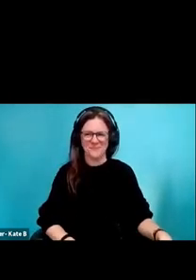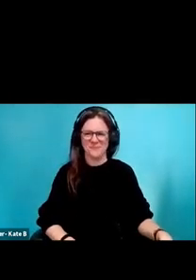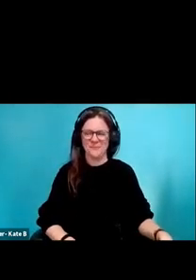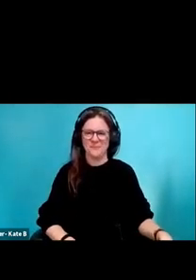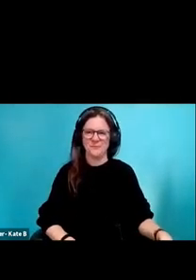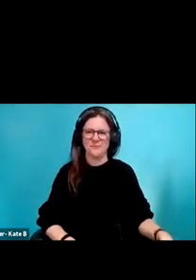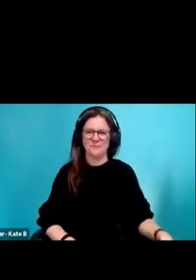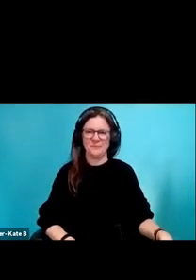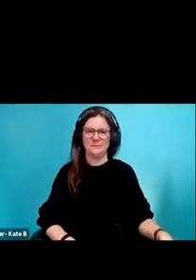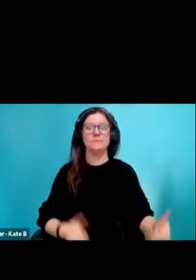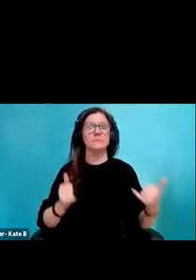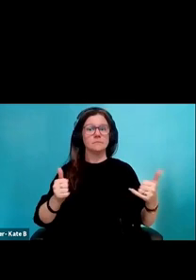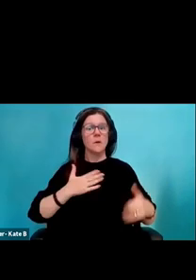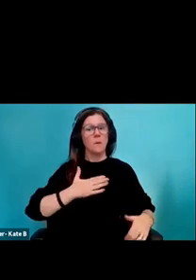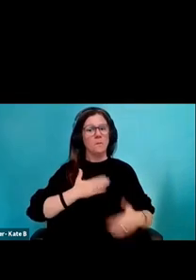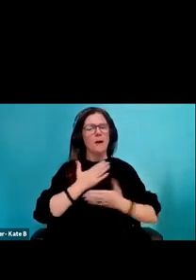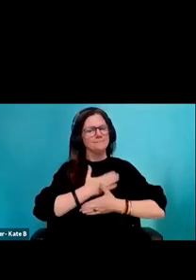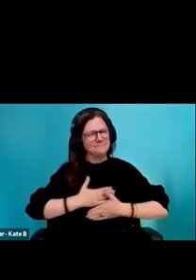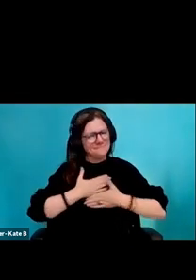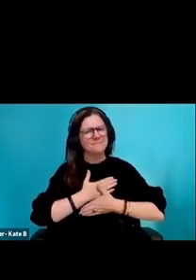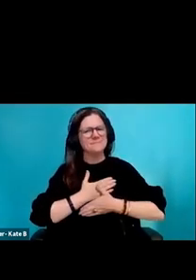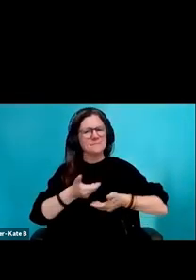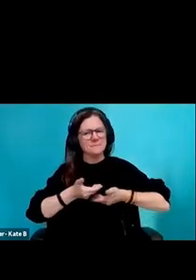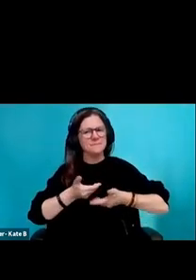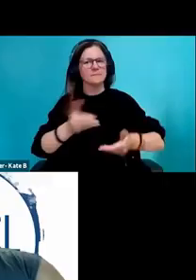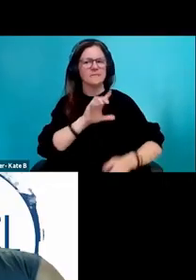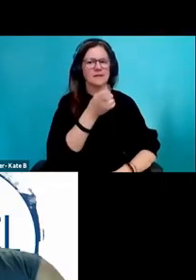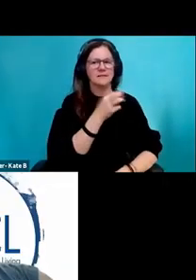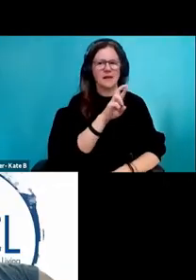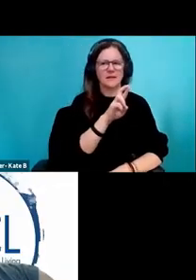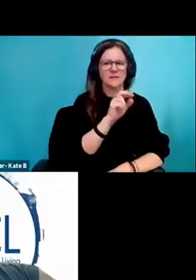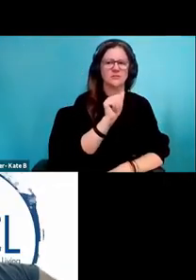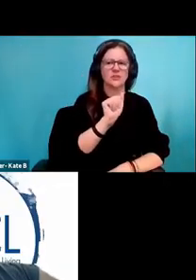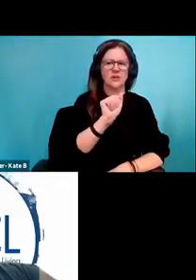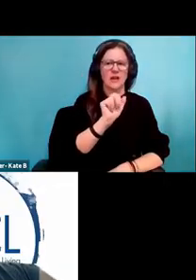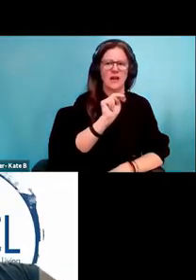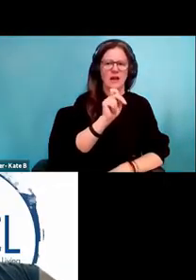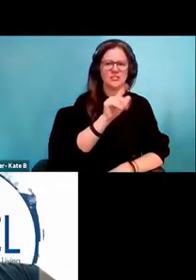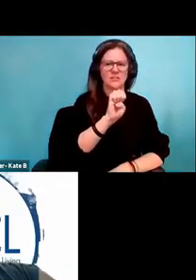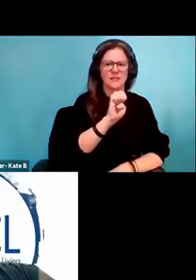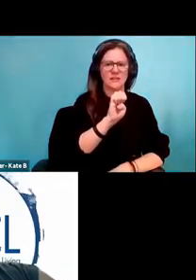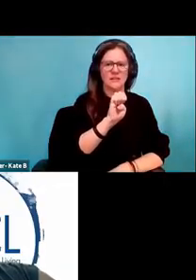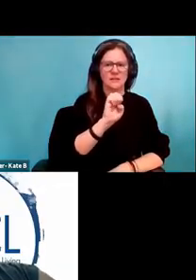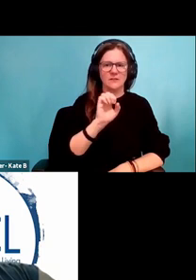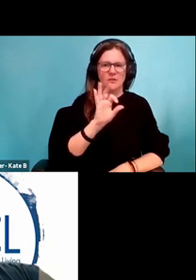So now it is my great pleasure to introduce Dr. Anjali Forber-Pratt. She recently joined